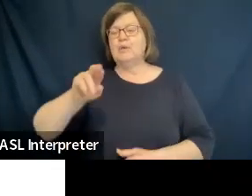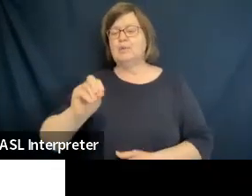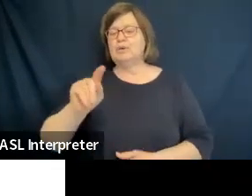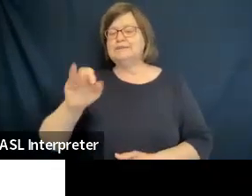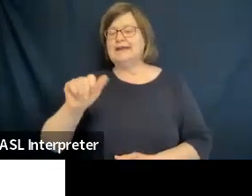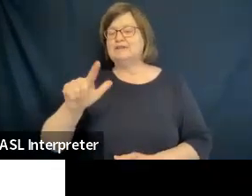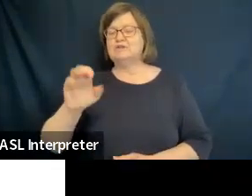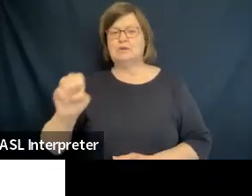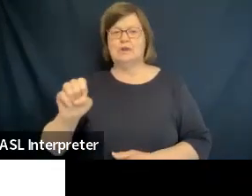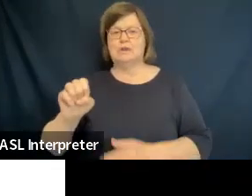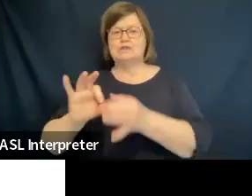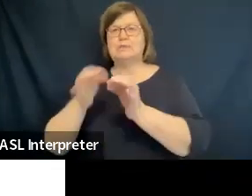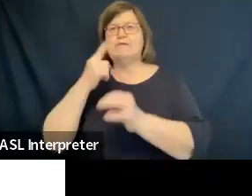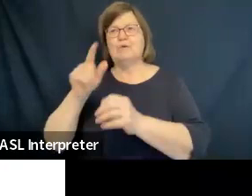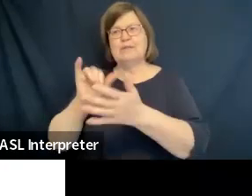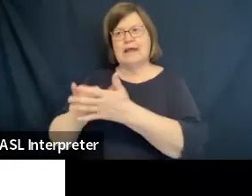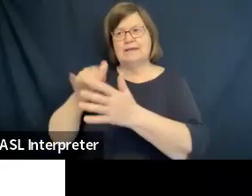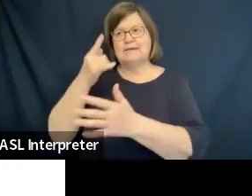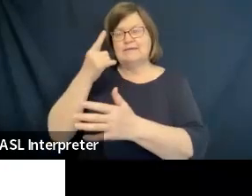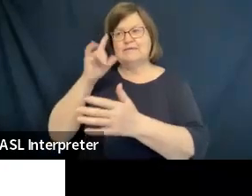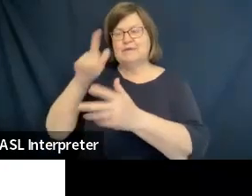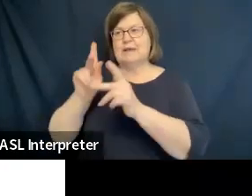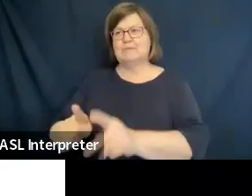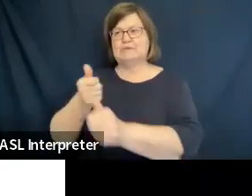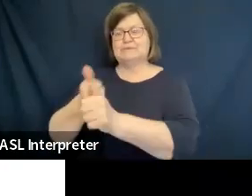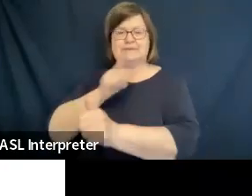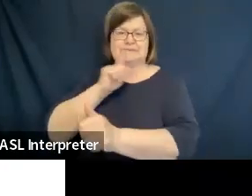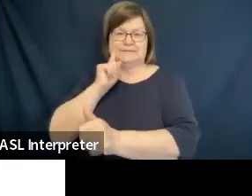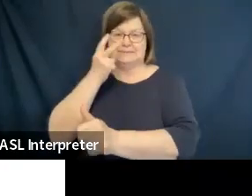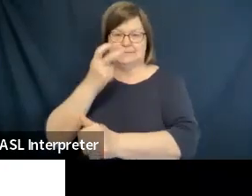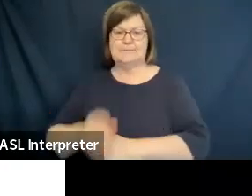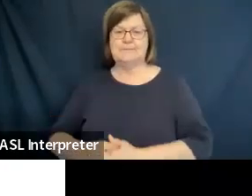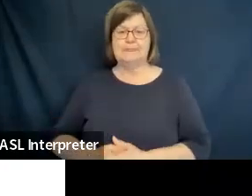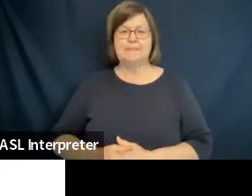someone who interprets for an individual with deafblindness. Healthcare providers